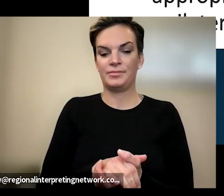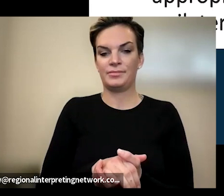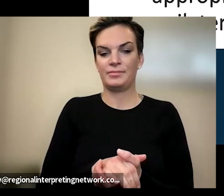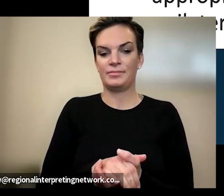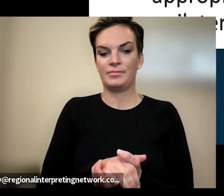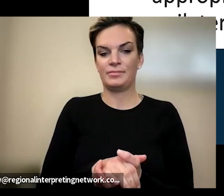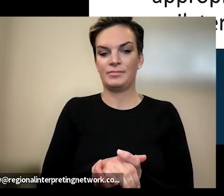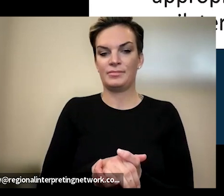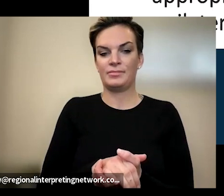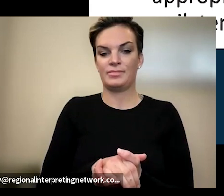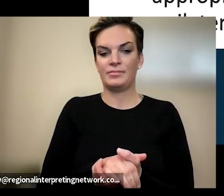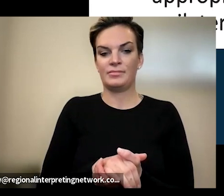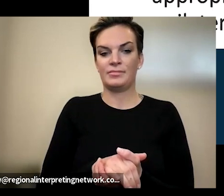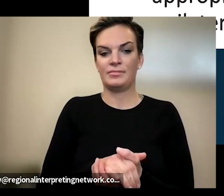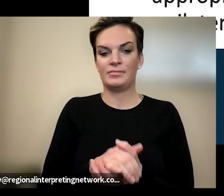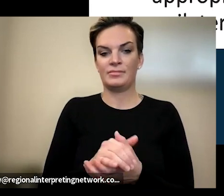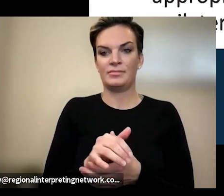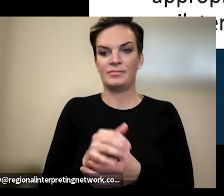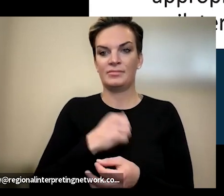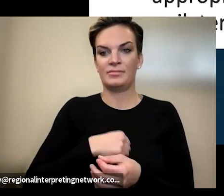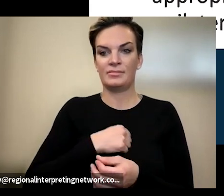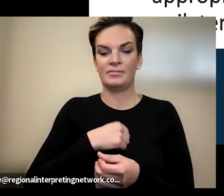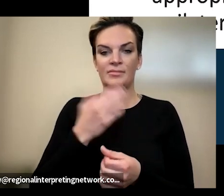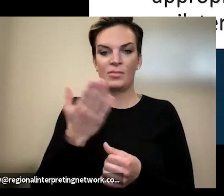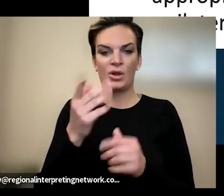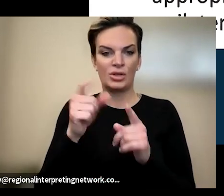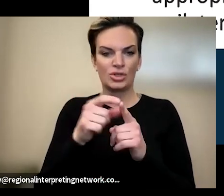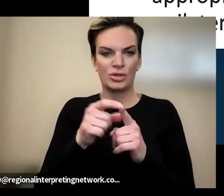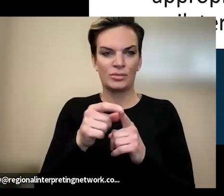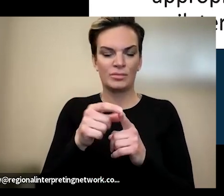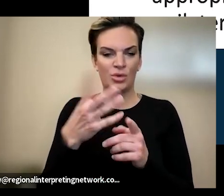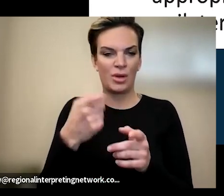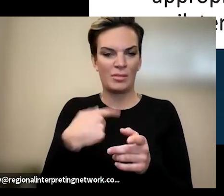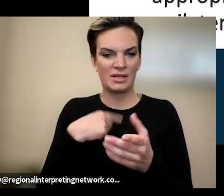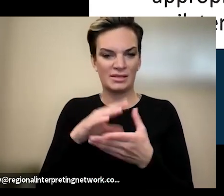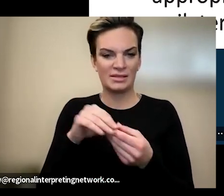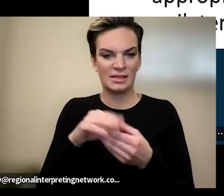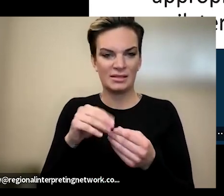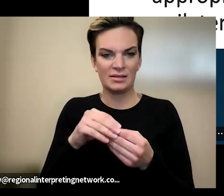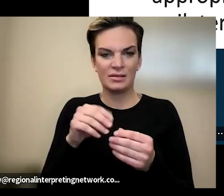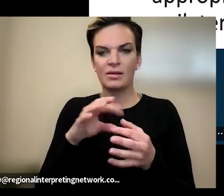Sorry, Damon what was the term that you wanted me to repeat? The term related to informing clinicians about?